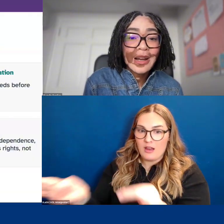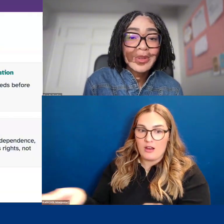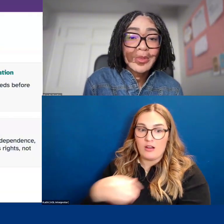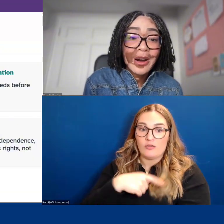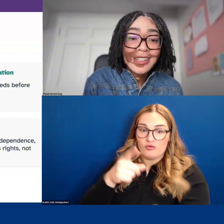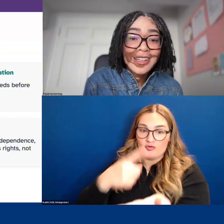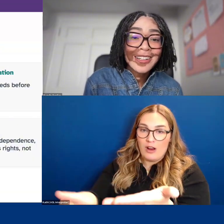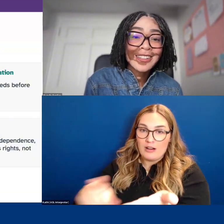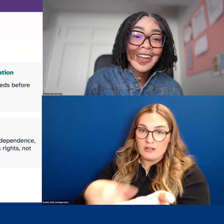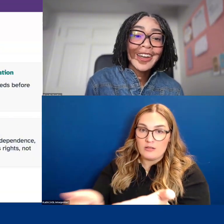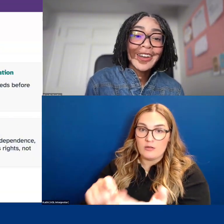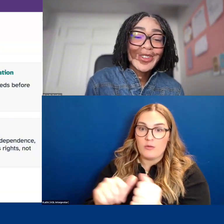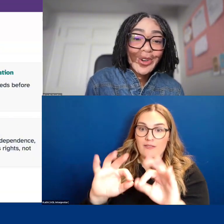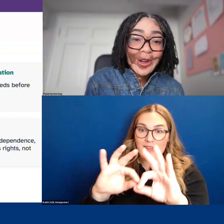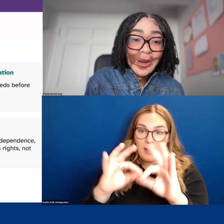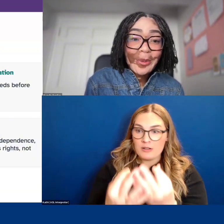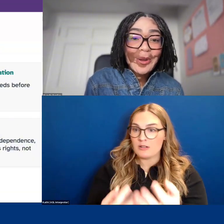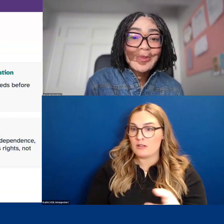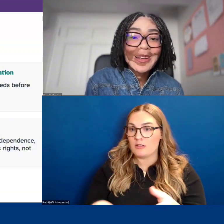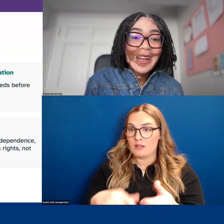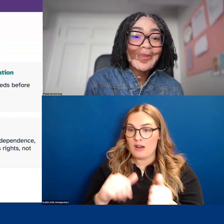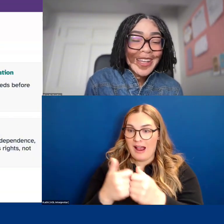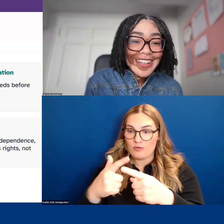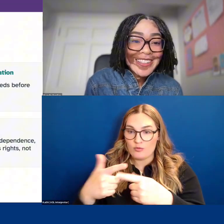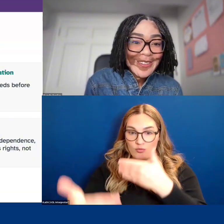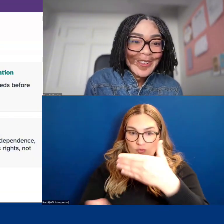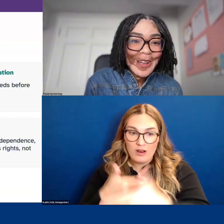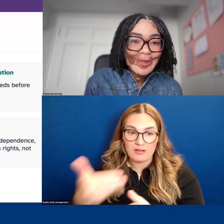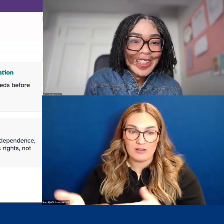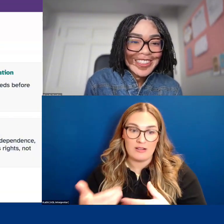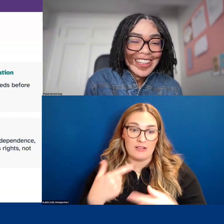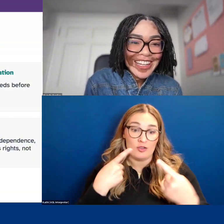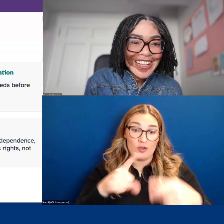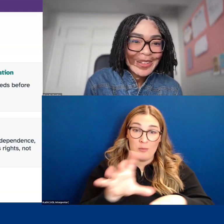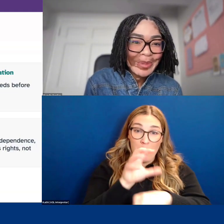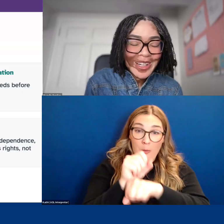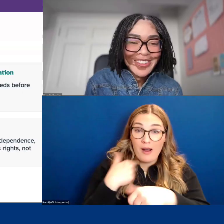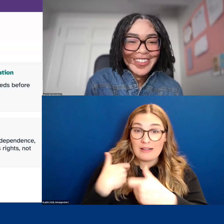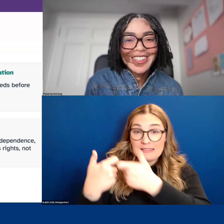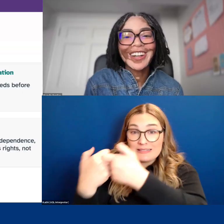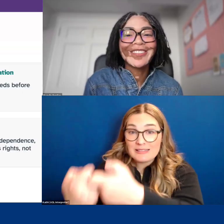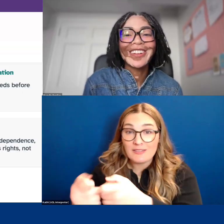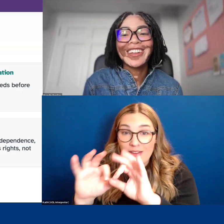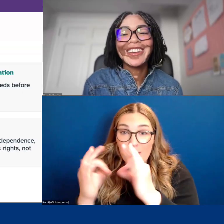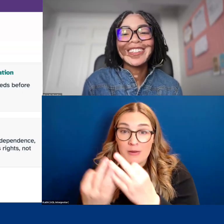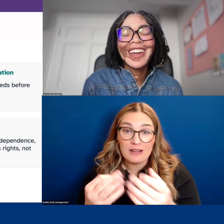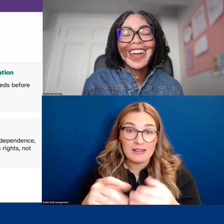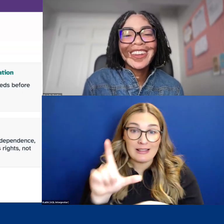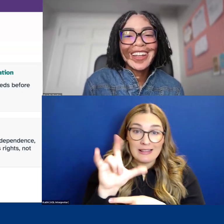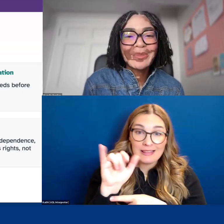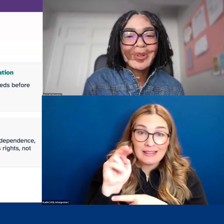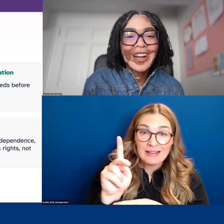time to process. During appointments, I'm texting families links and pictures to everything that the